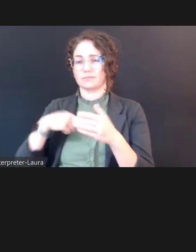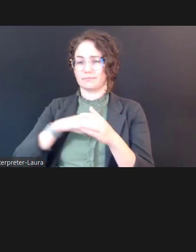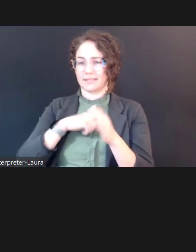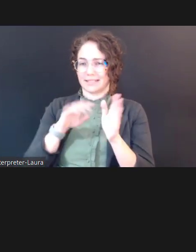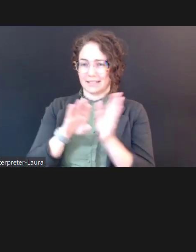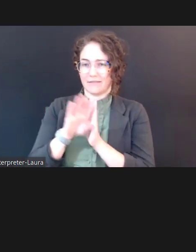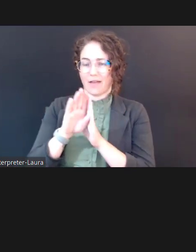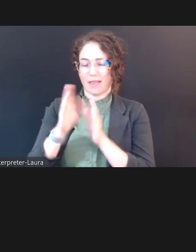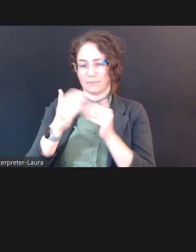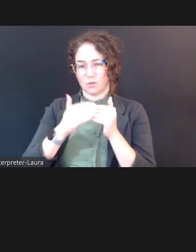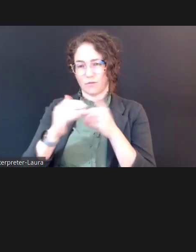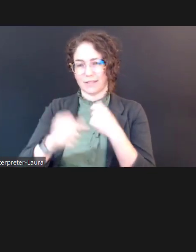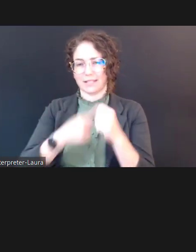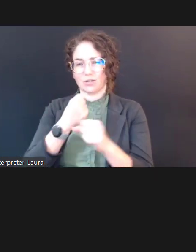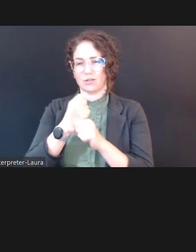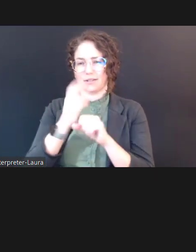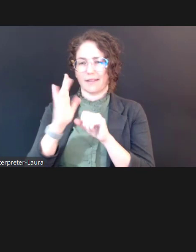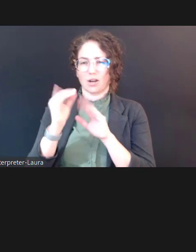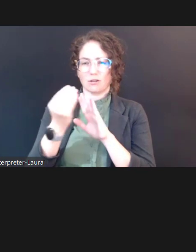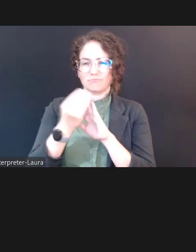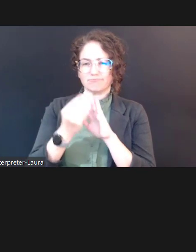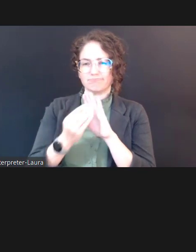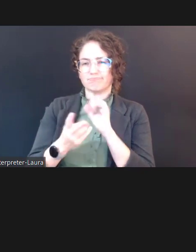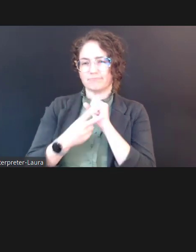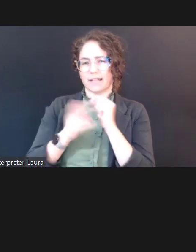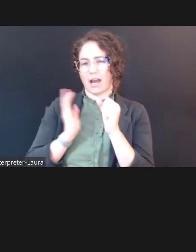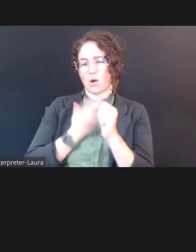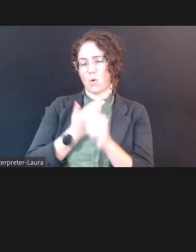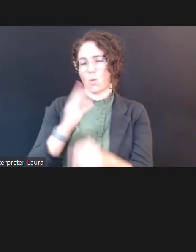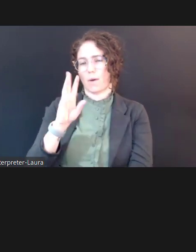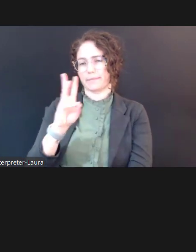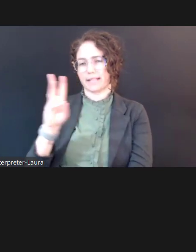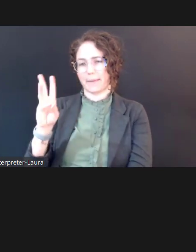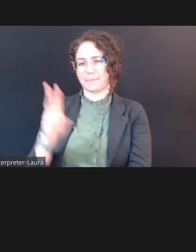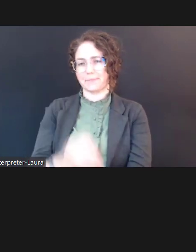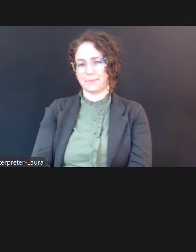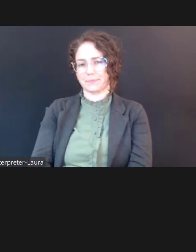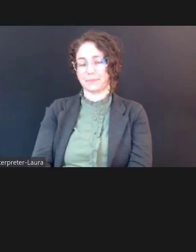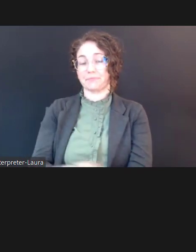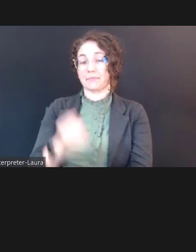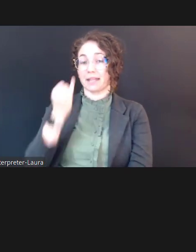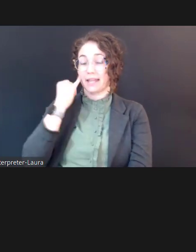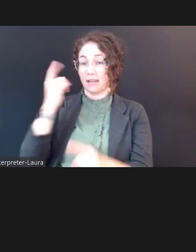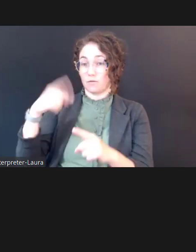If you're in a head start program, you can also seek additional